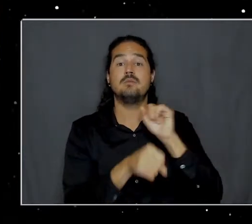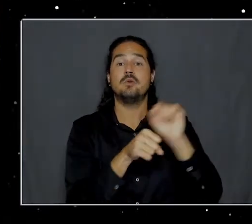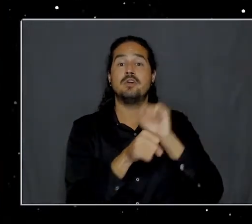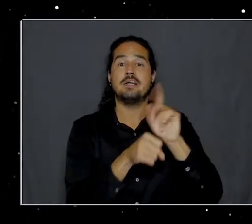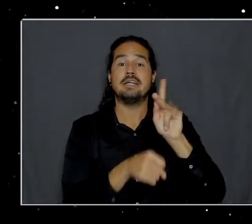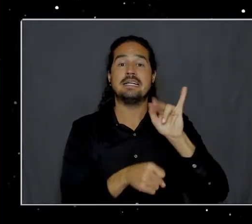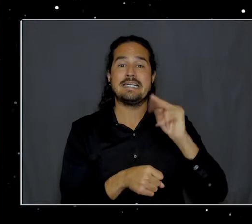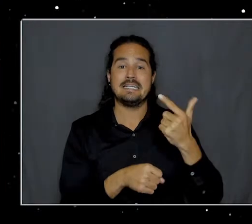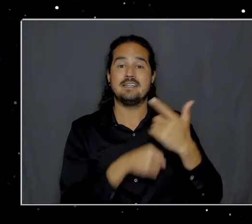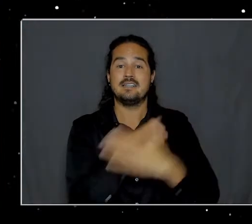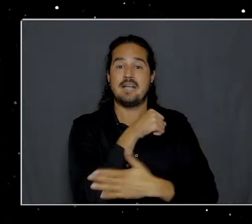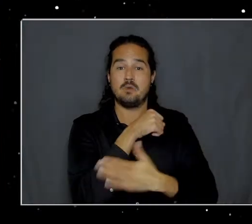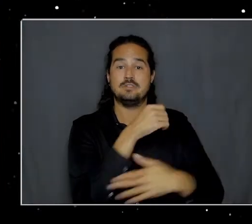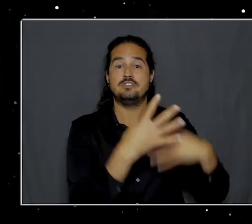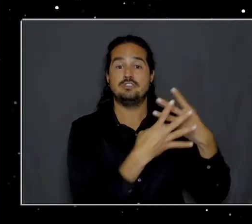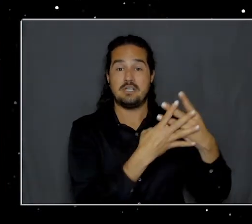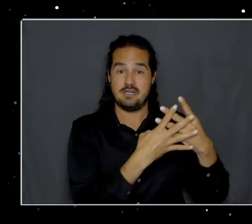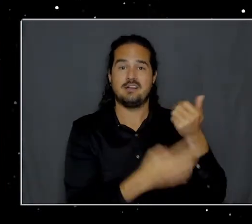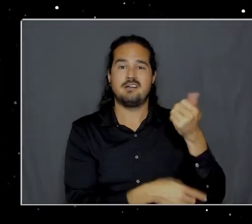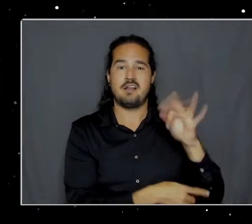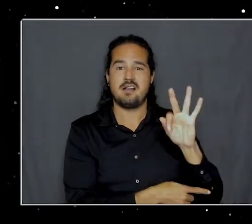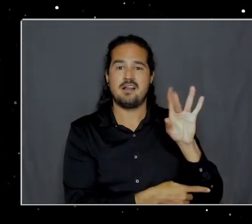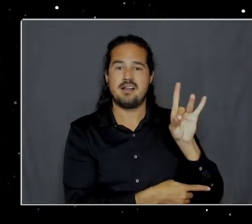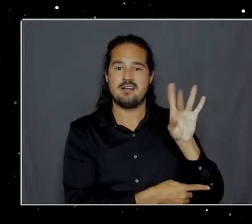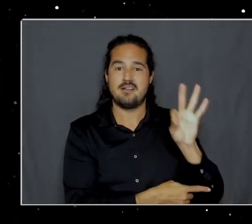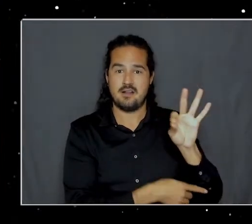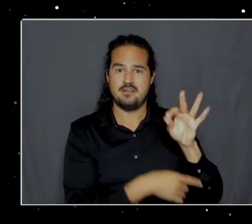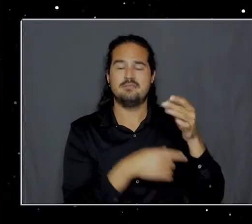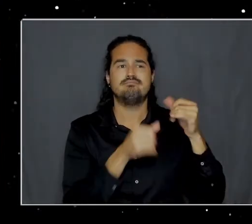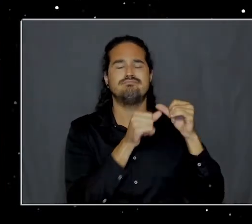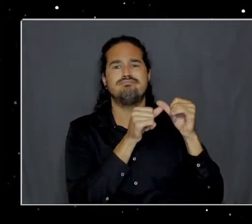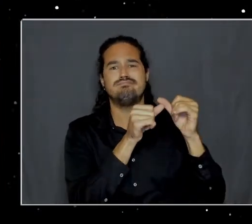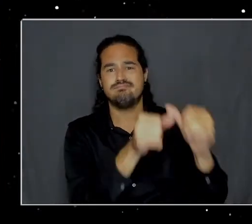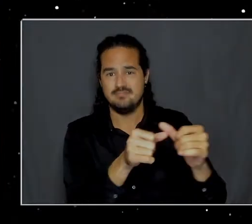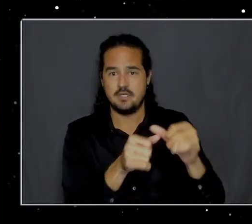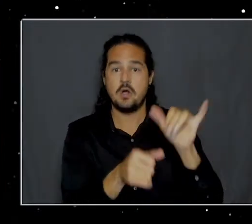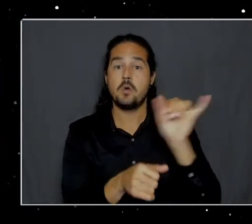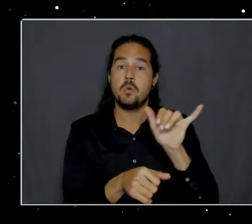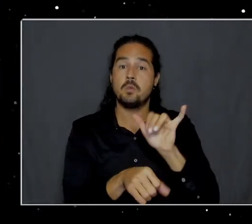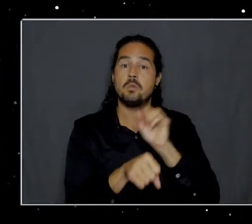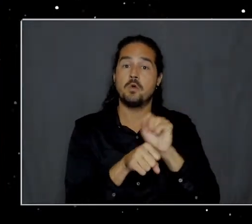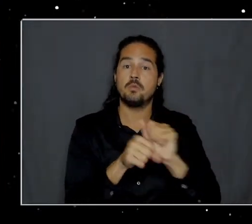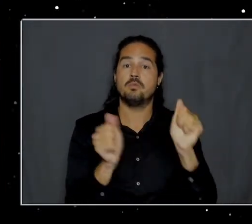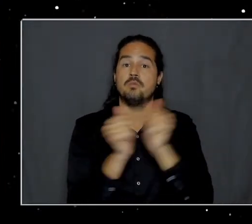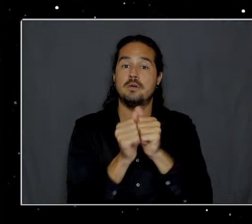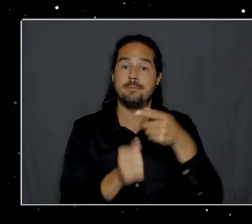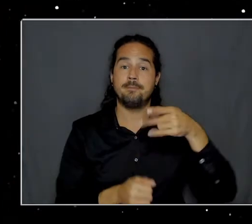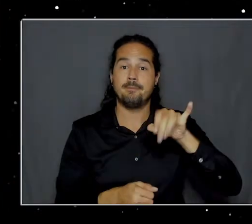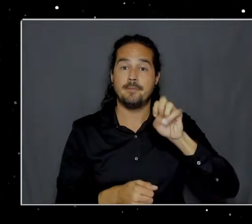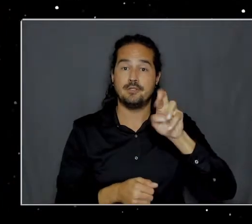STARTING IN THE LATE SEVENTIES AND EARLY 1980S. ALSO AT STARTING IN 1989, WORKING ON THE KING COUNTY JAIL CASE, WHICH IS STILL GOING ON. AND LATER, IN THE PIERCE COUNTY JAIL CASE, WORKING ON MEDICAL